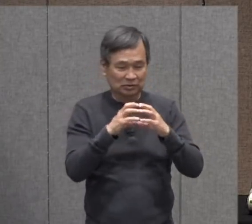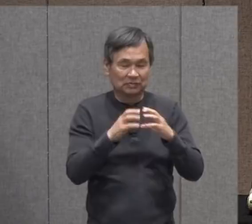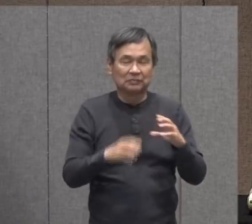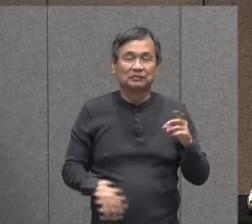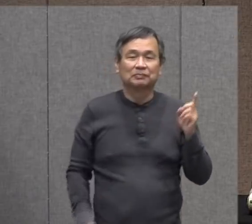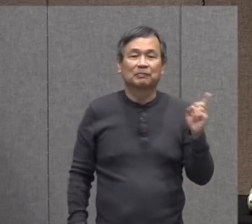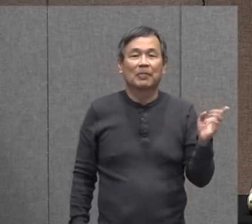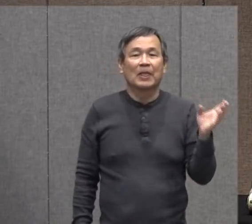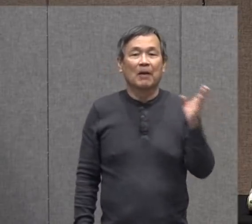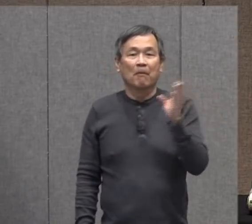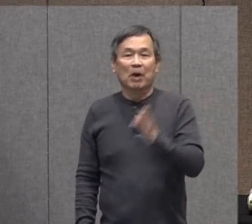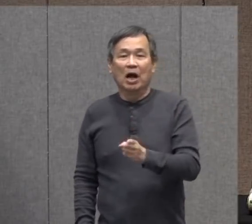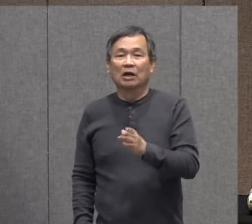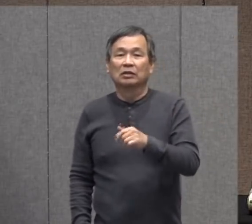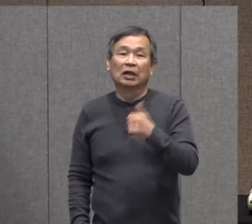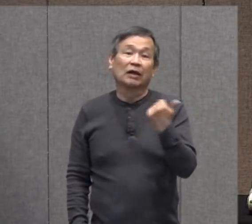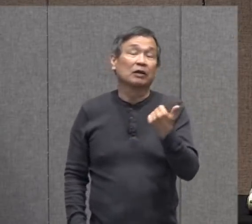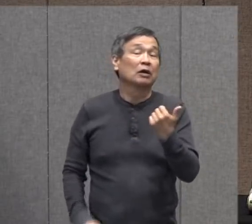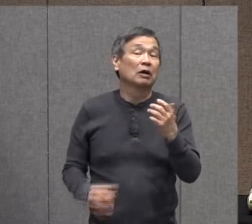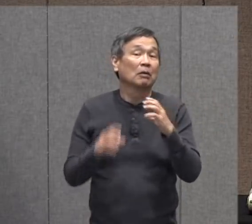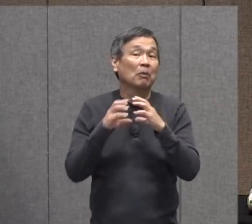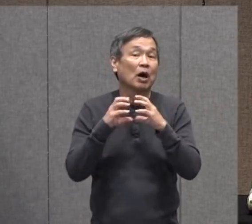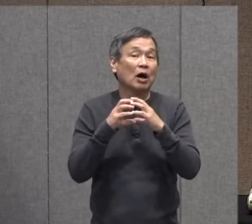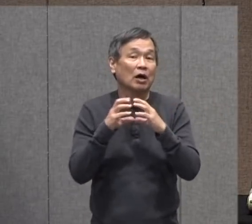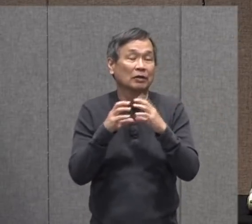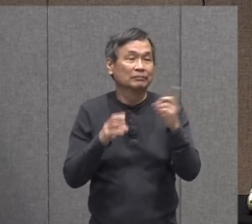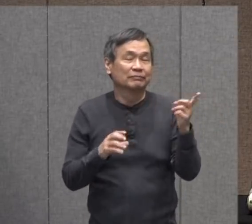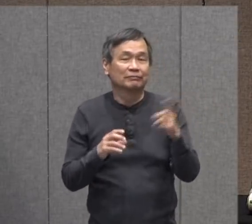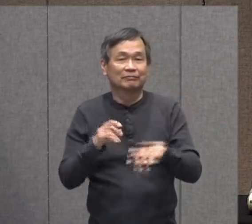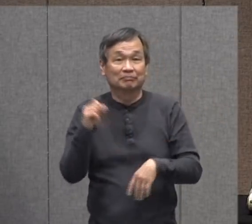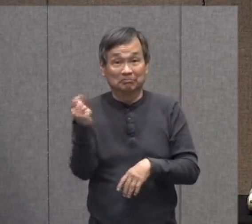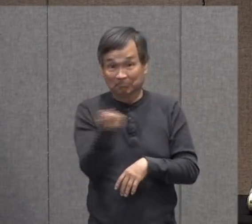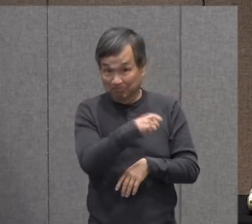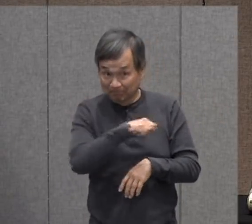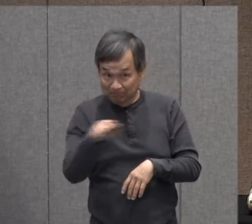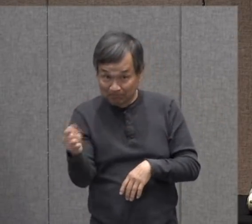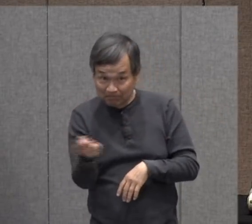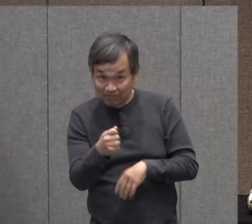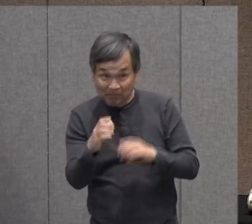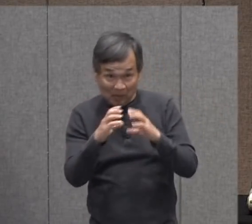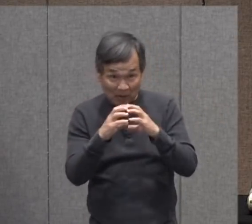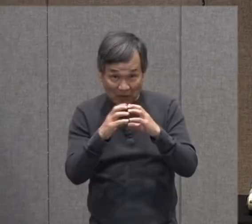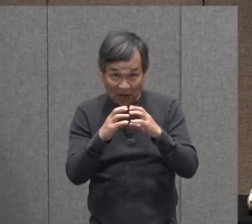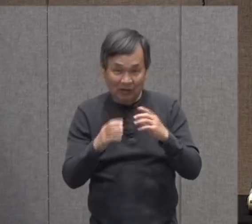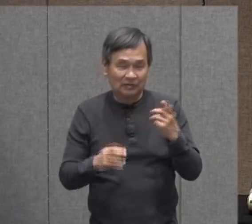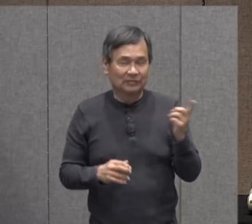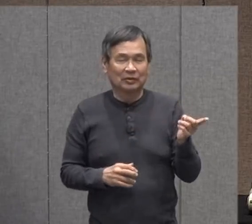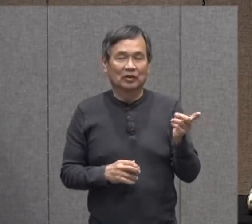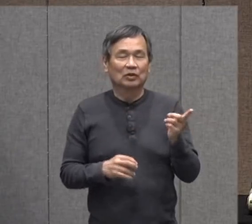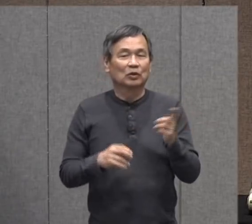I also brought a tennis ball. It's made out of rubber.